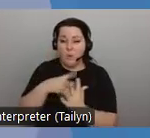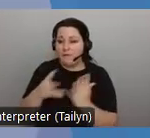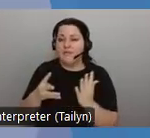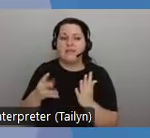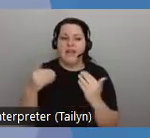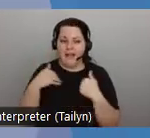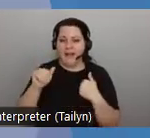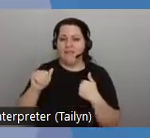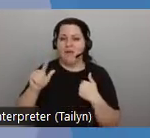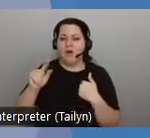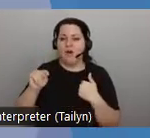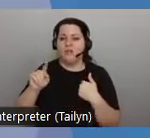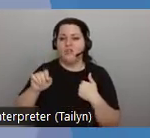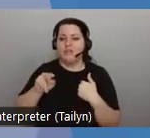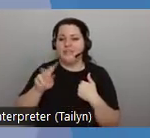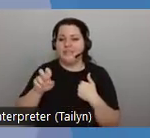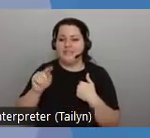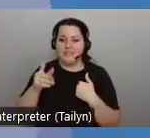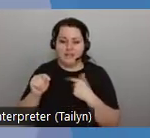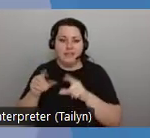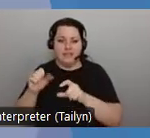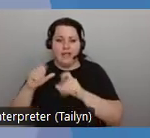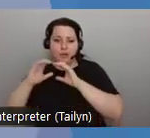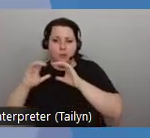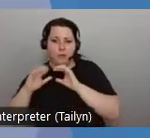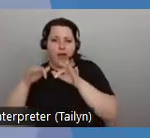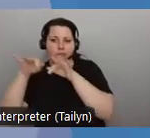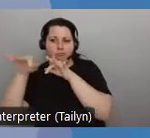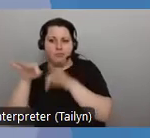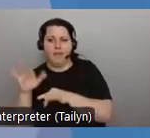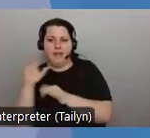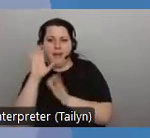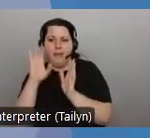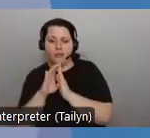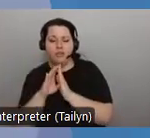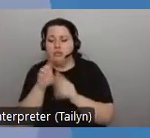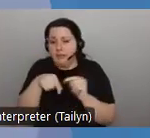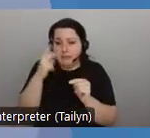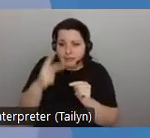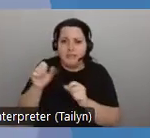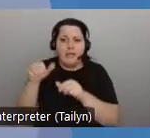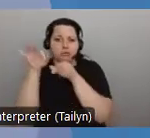Tables, forms, infographics, anything like that has alternative text that communicates to someone who can't see that image.